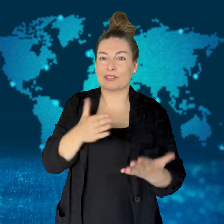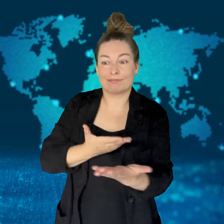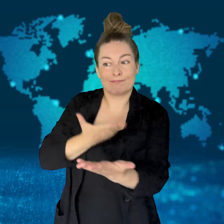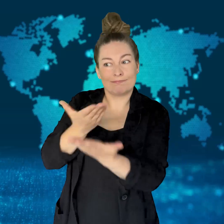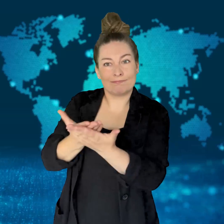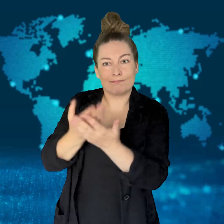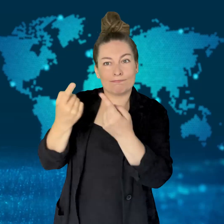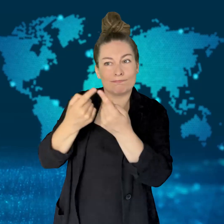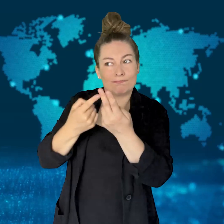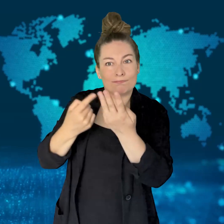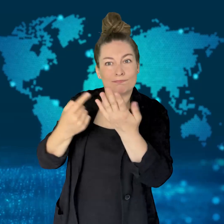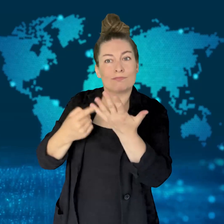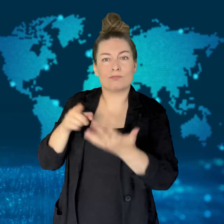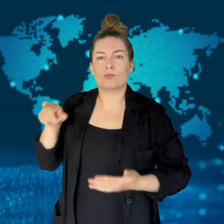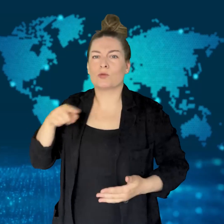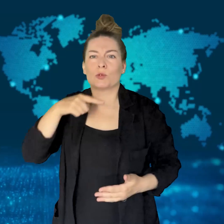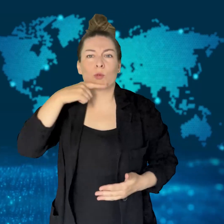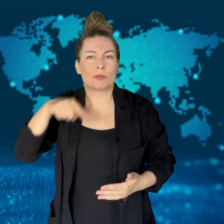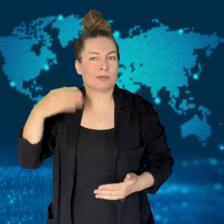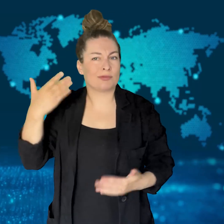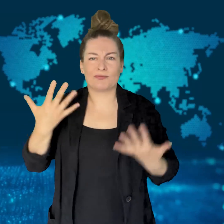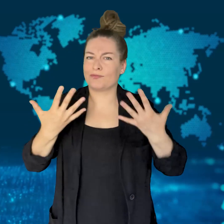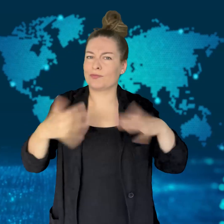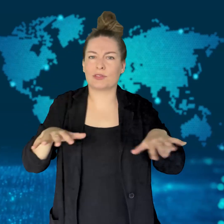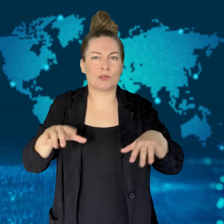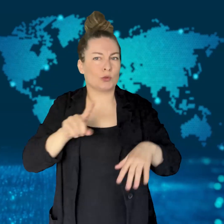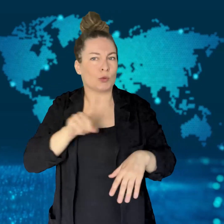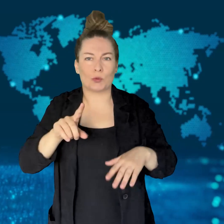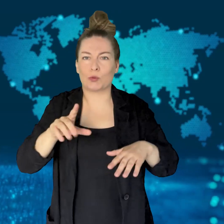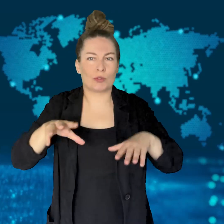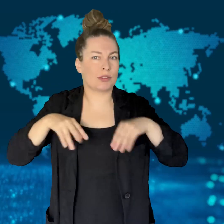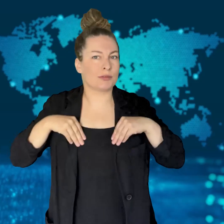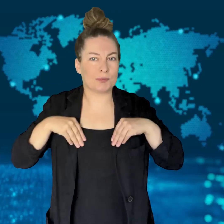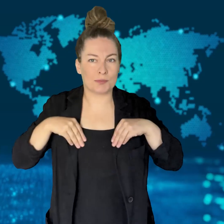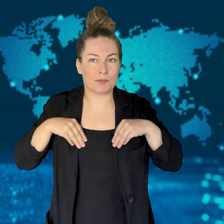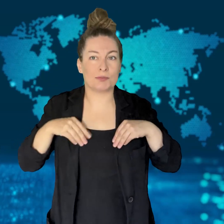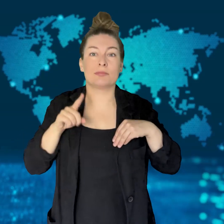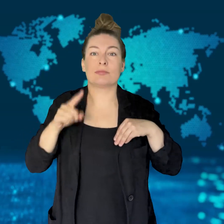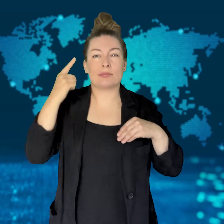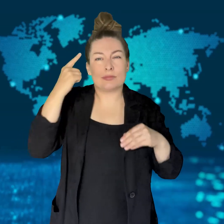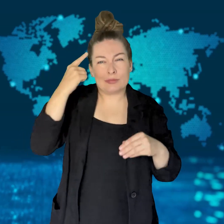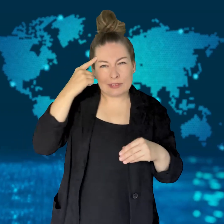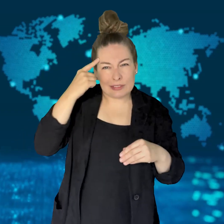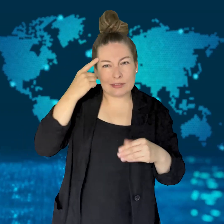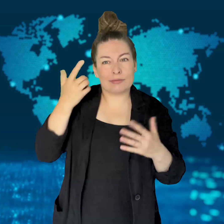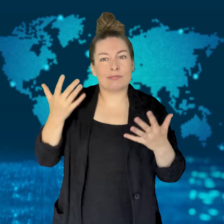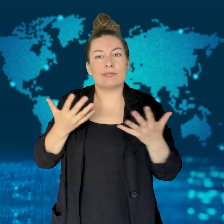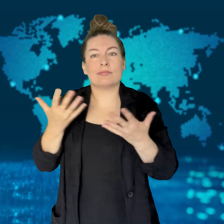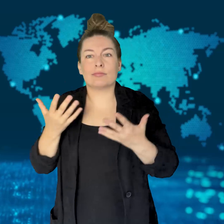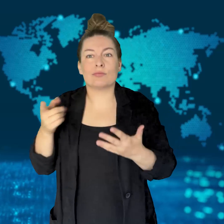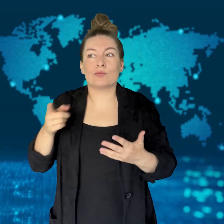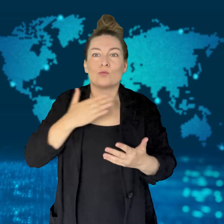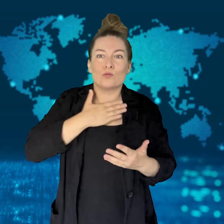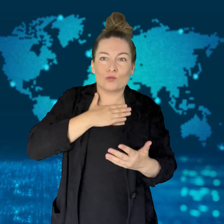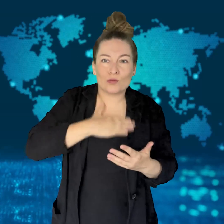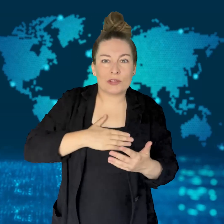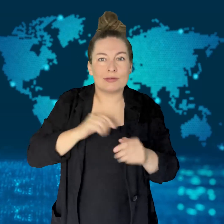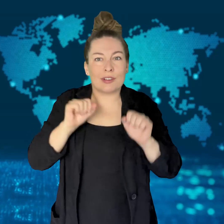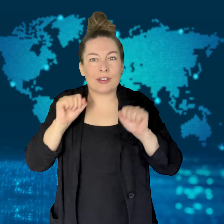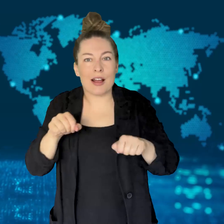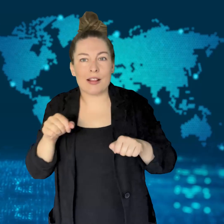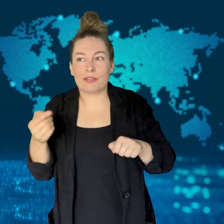The country does not seem willing to compromise on